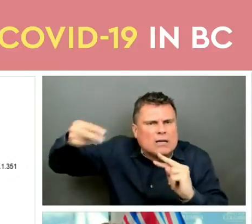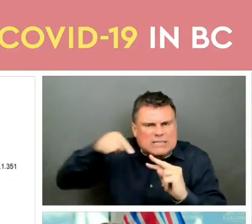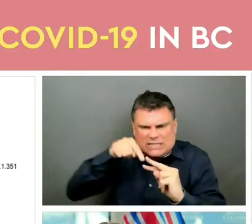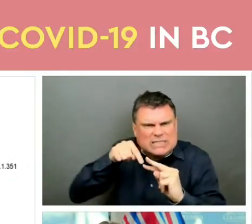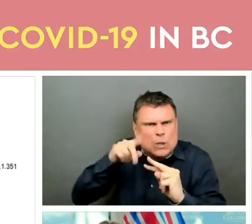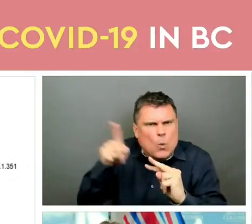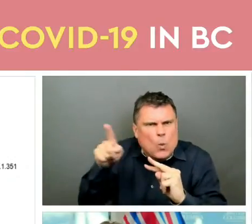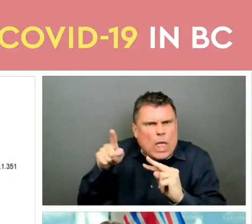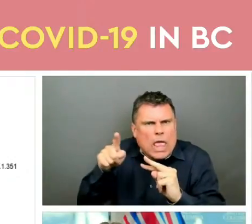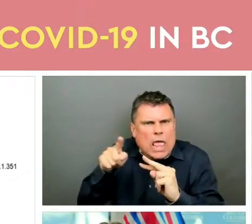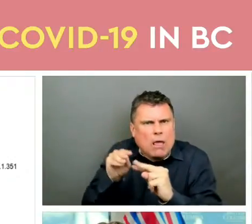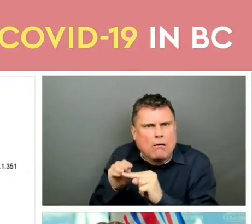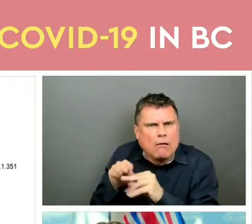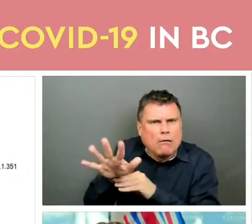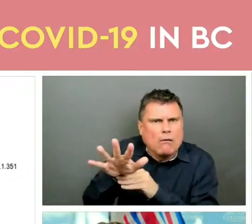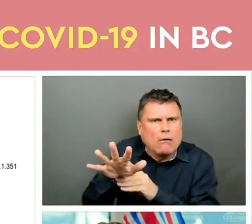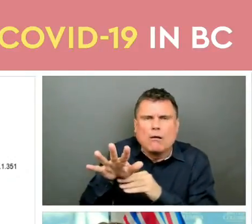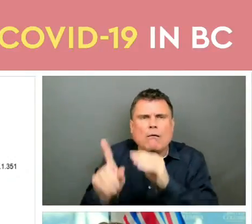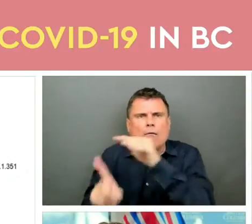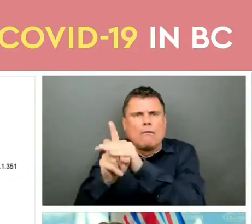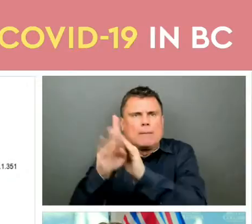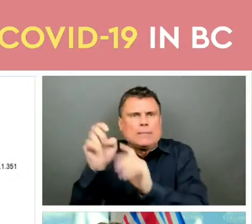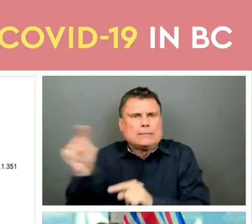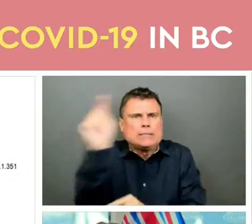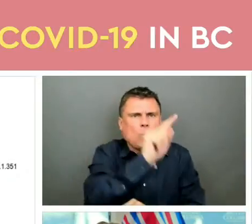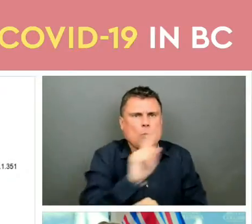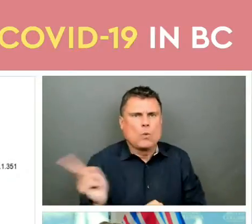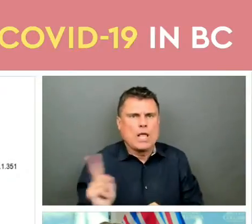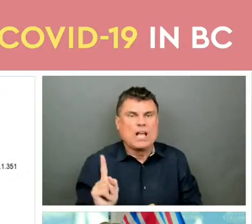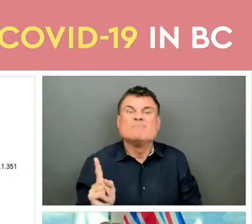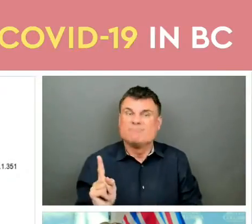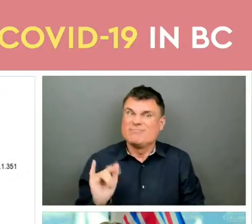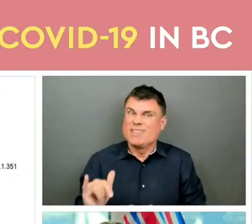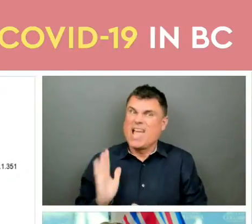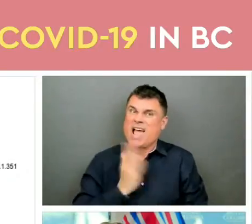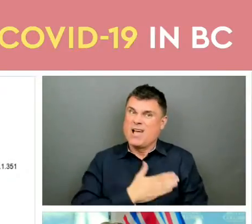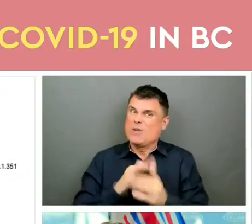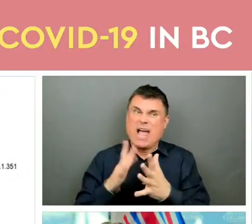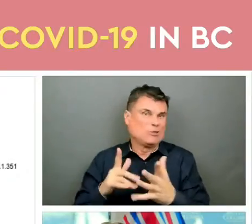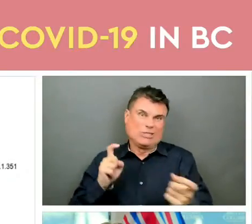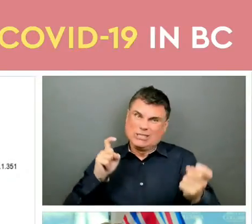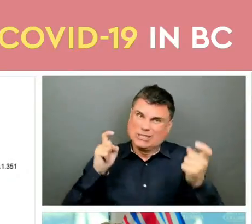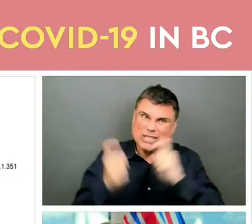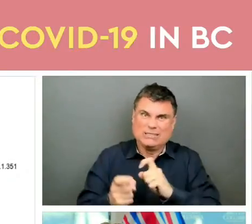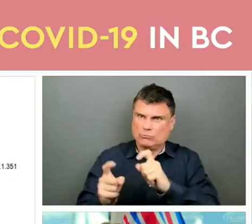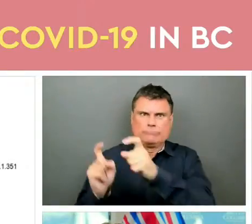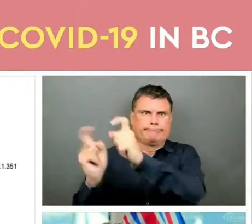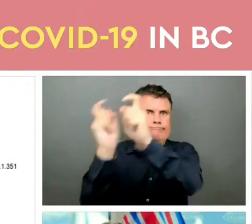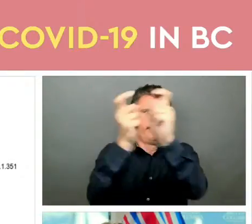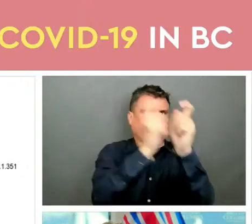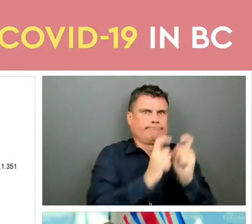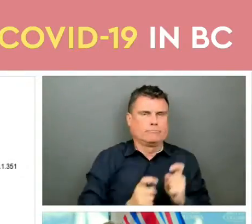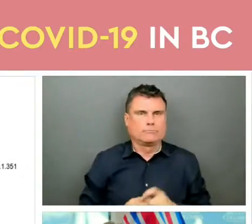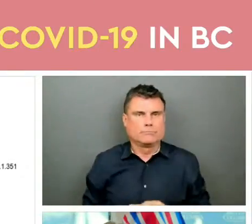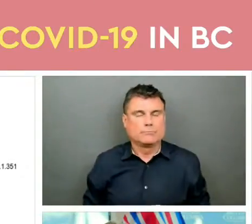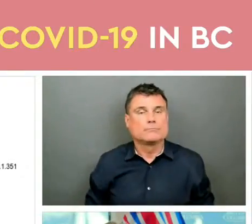genome sequences has changed over time. We have increased our capacity, so we have done a larger percentage of positive